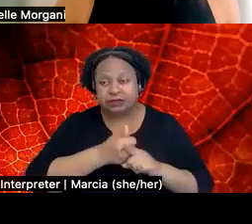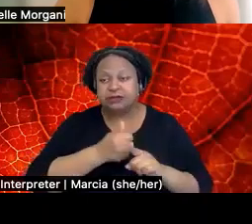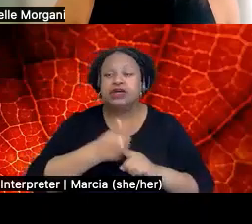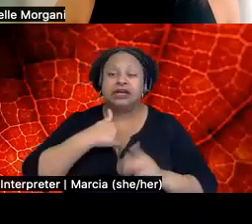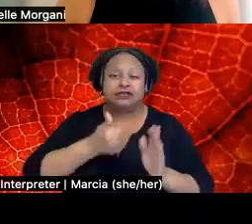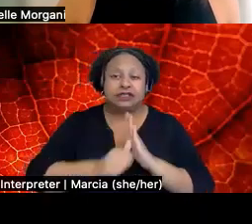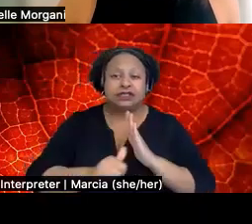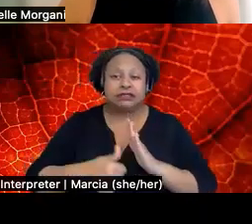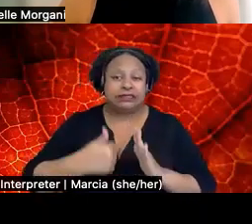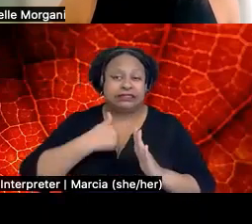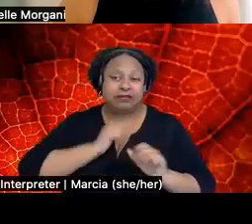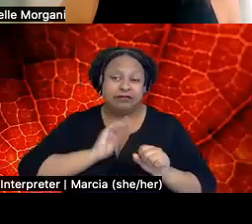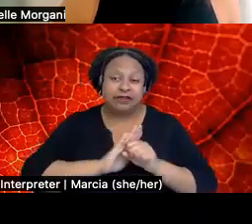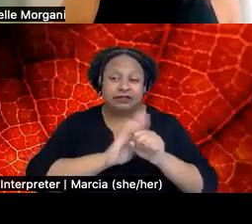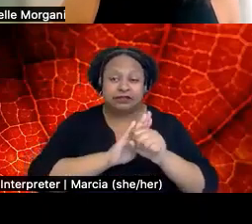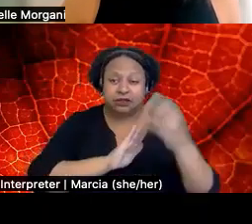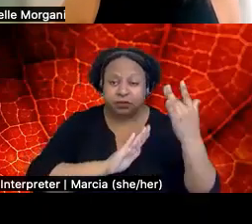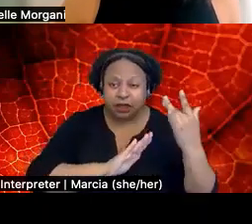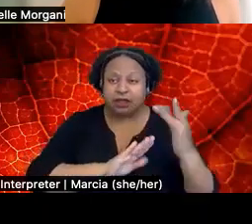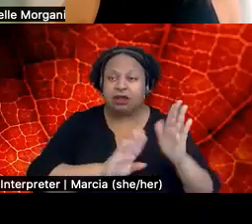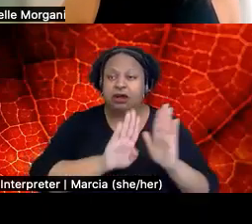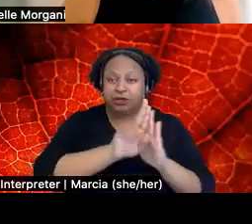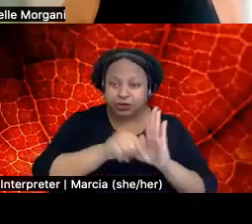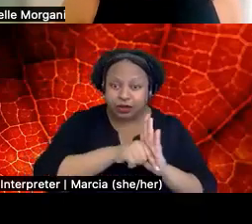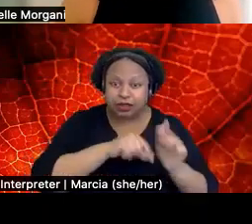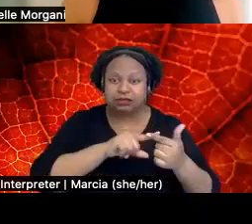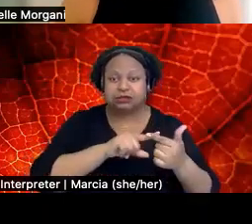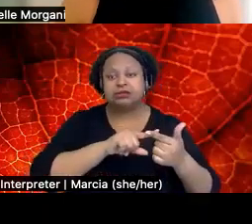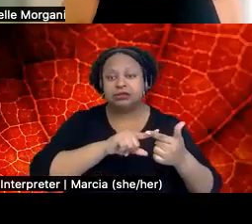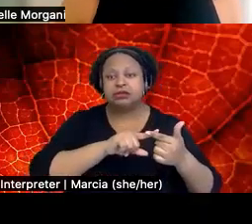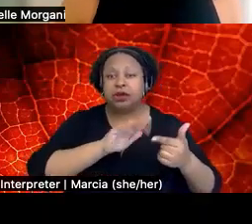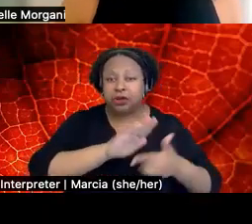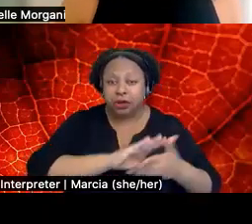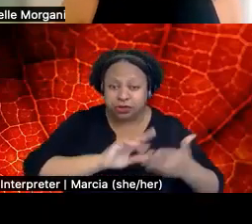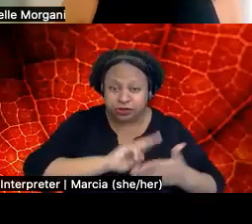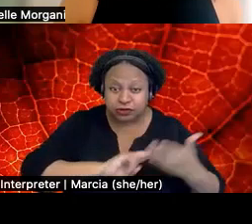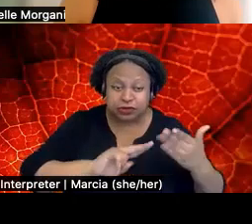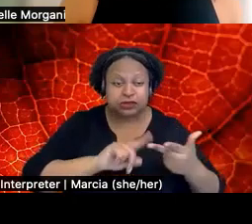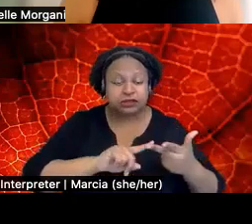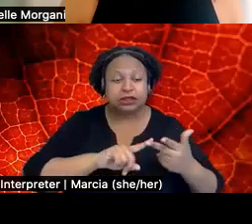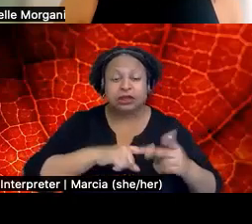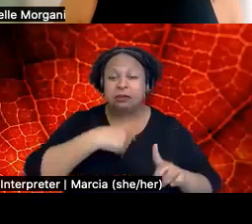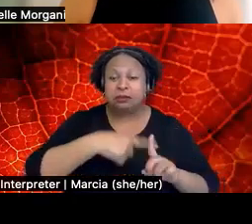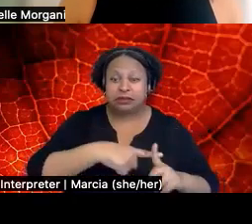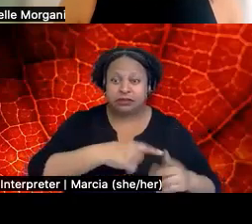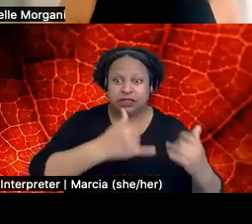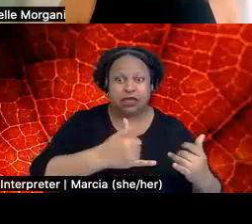their previous education and they're also in high stakes placements often.